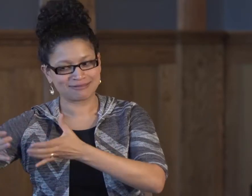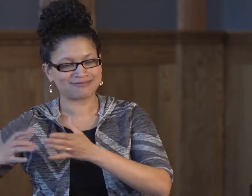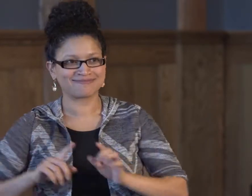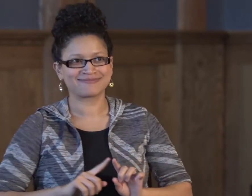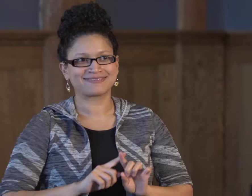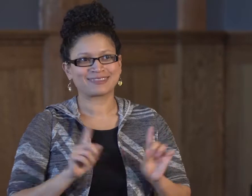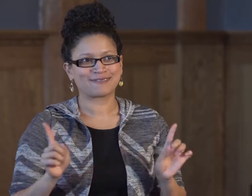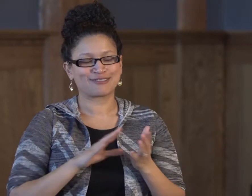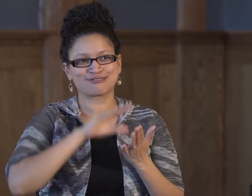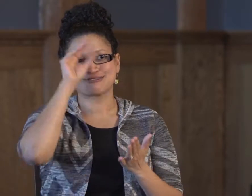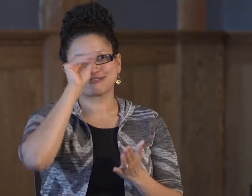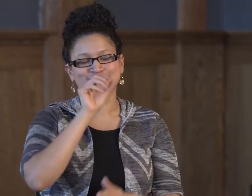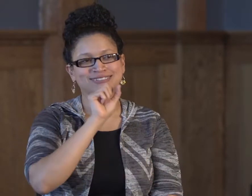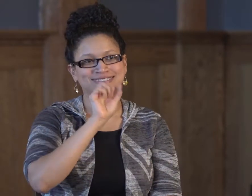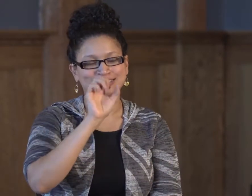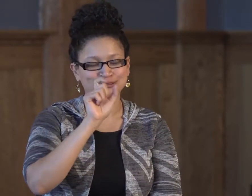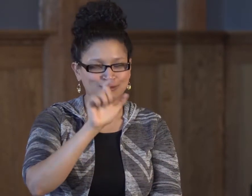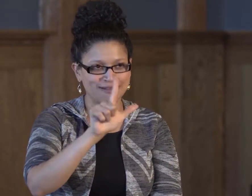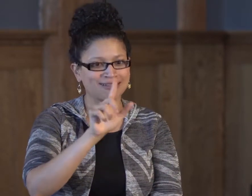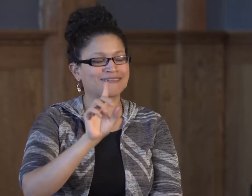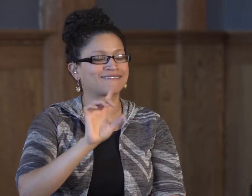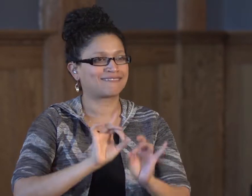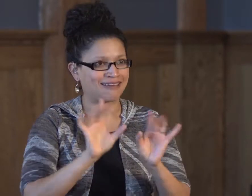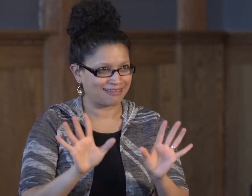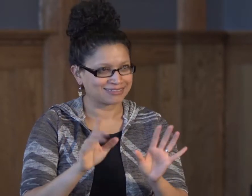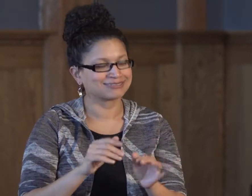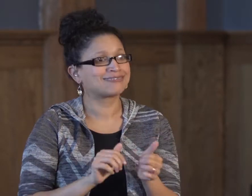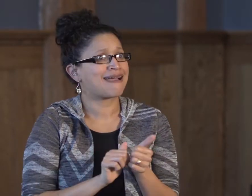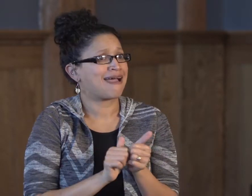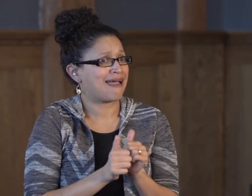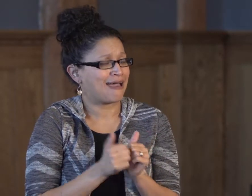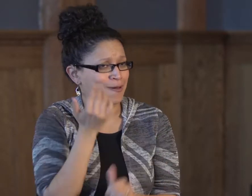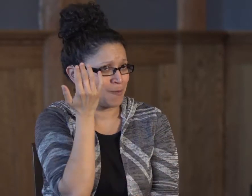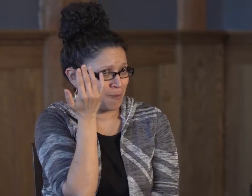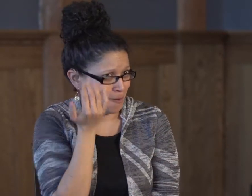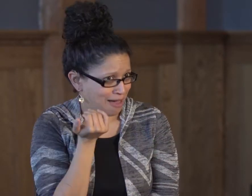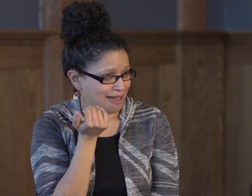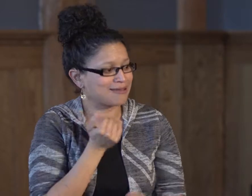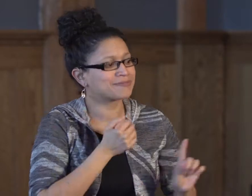and individuals who are Deaf, we learn about sexual violence in a different manner. And